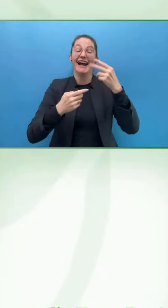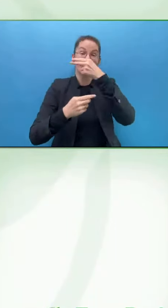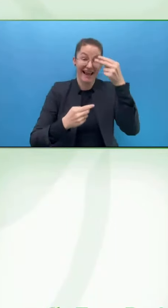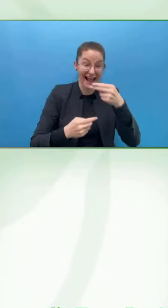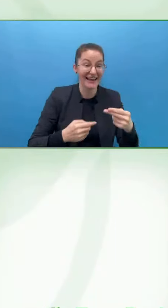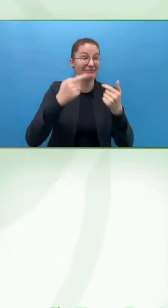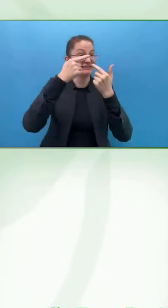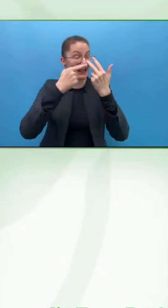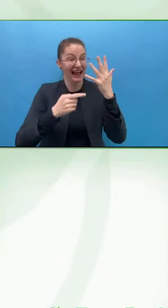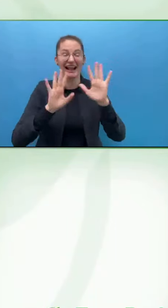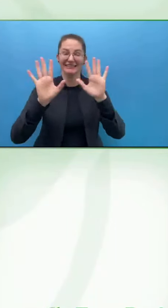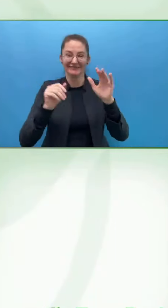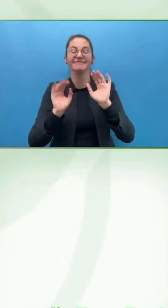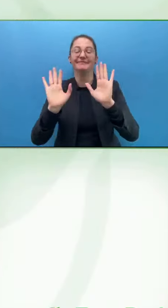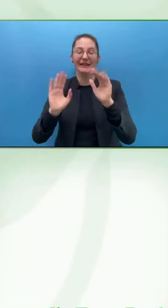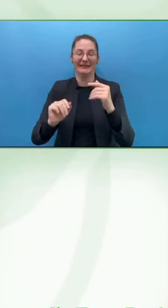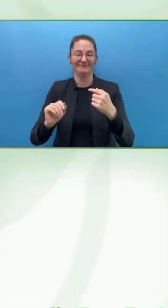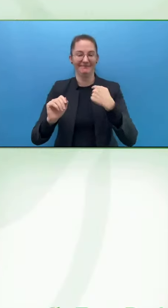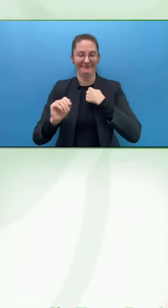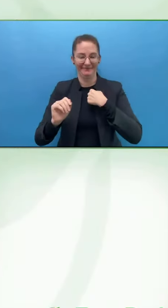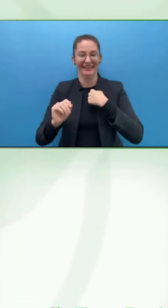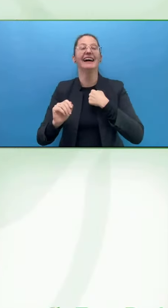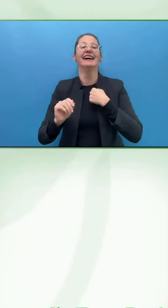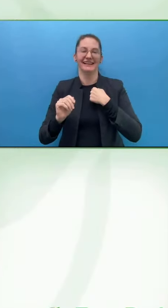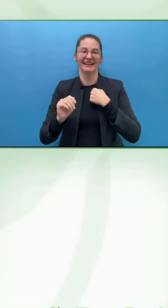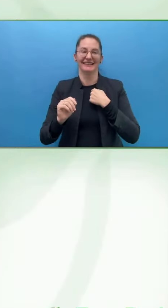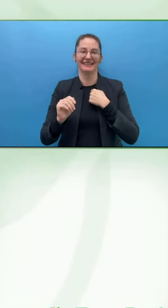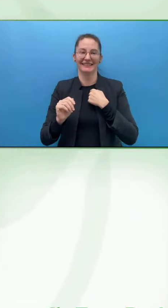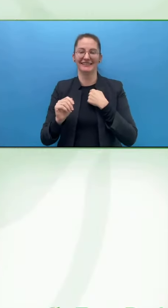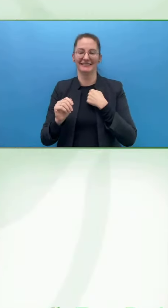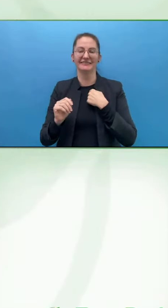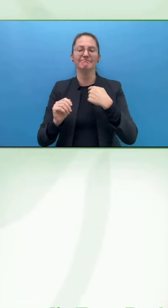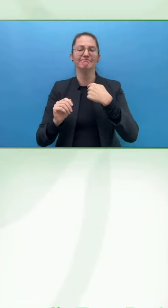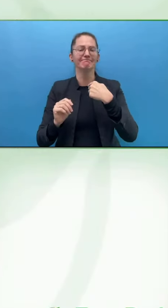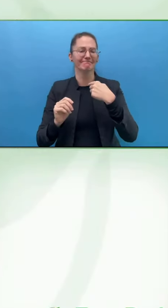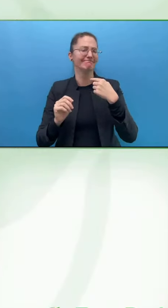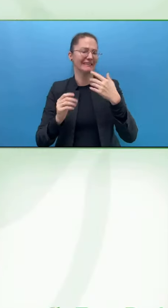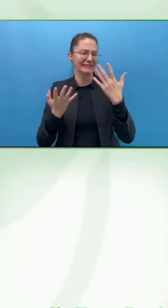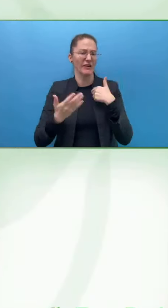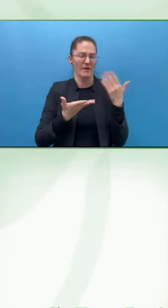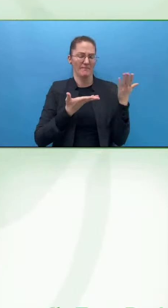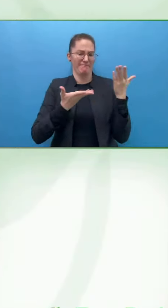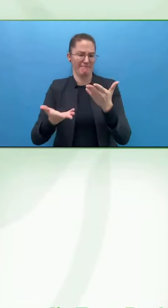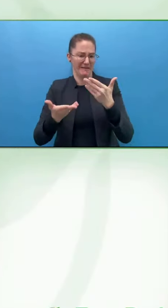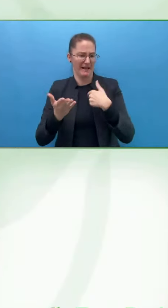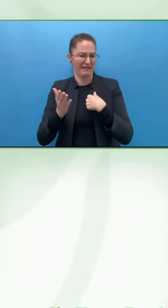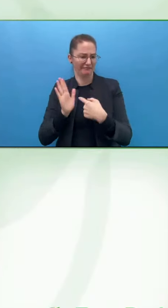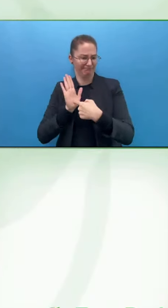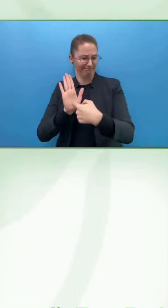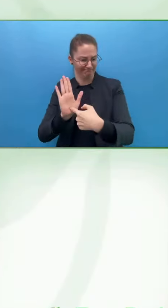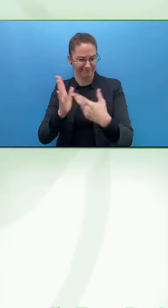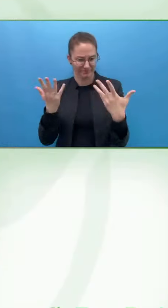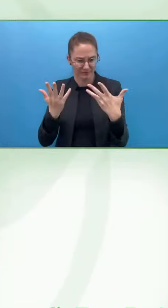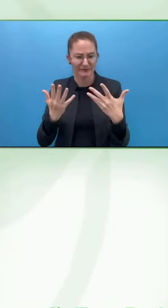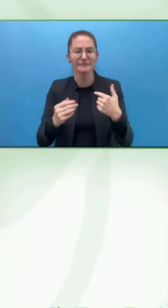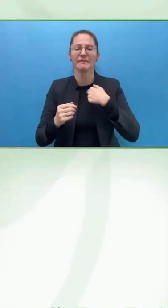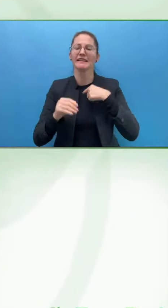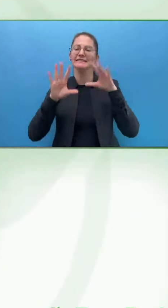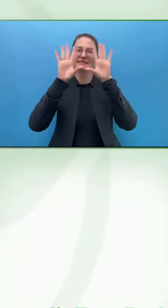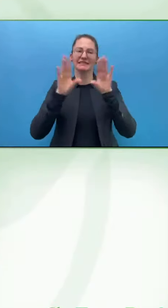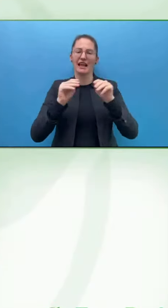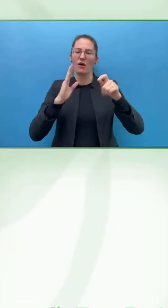I am also the boss of an organisation called supporting the blind and visually